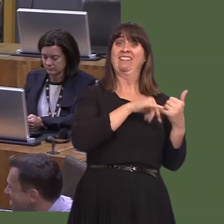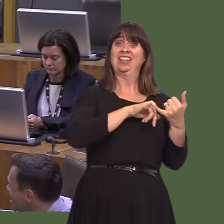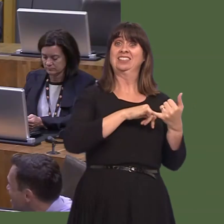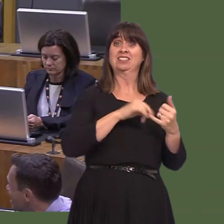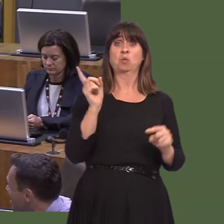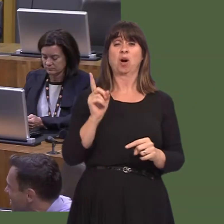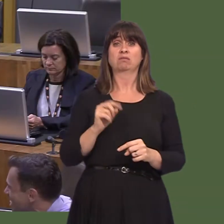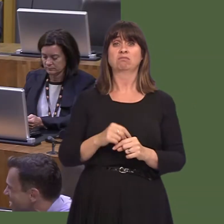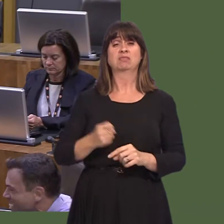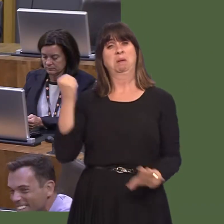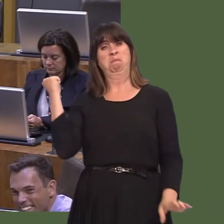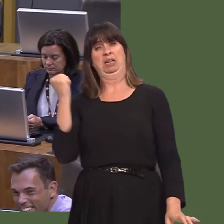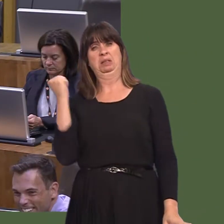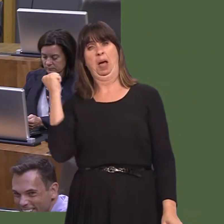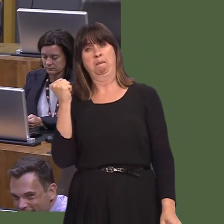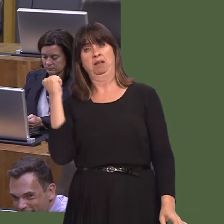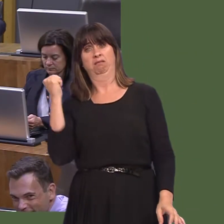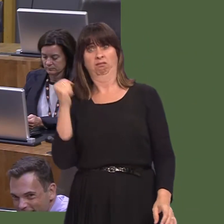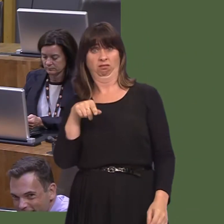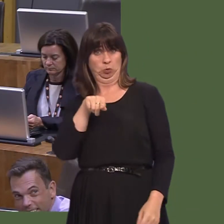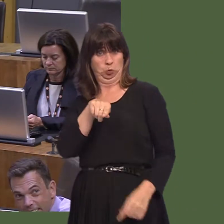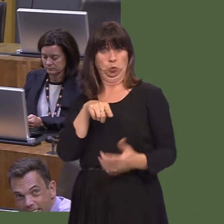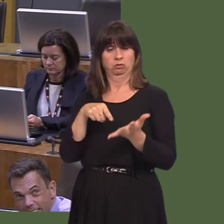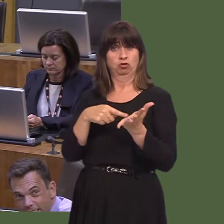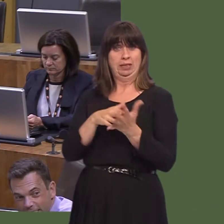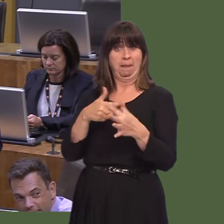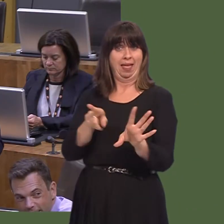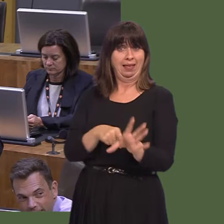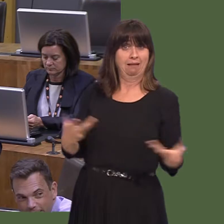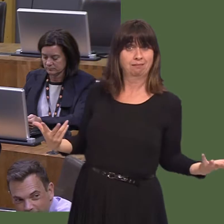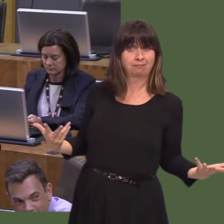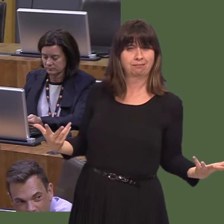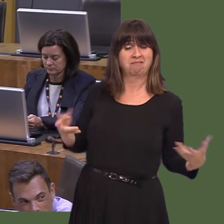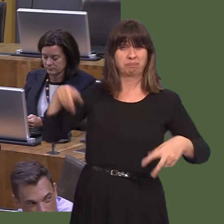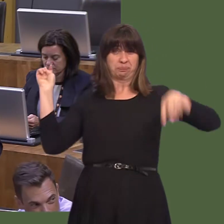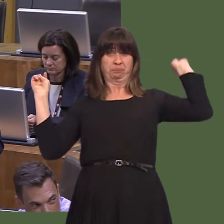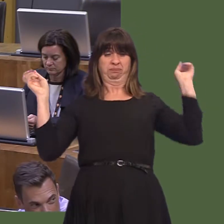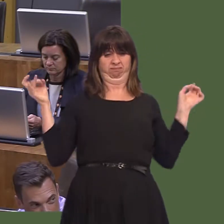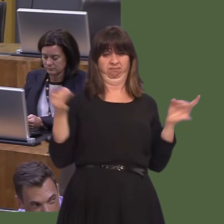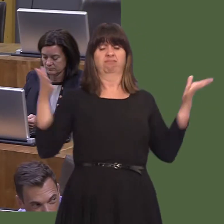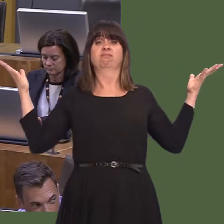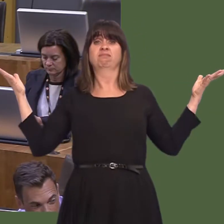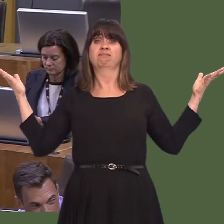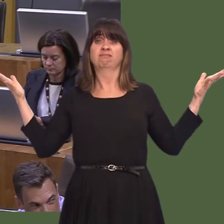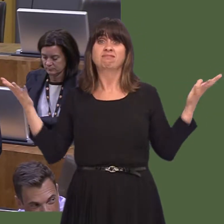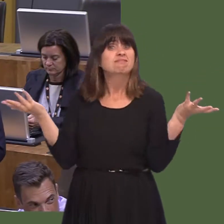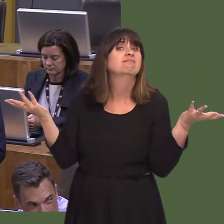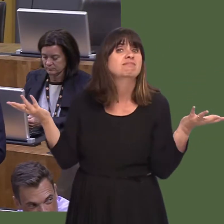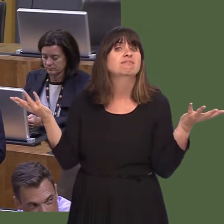a knife and we all saw what they did. I mean, really, this is not the strongest ground for his party to lead on, given the